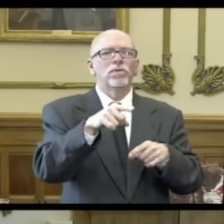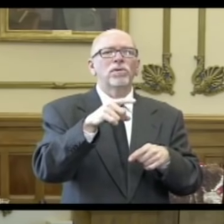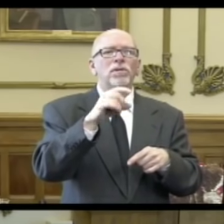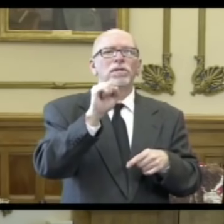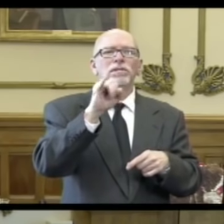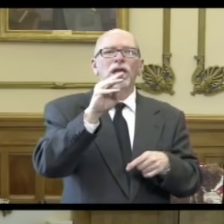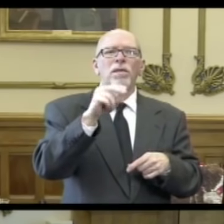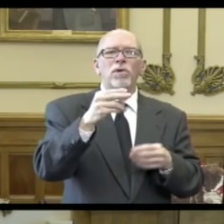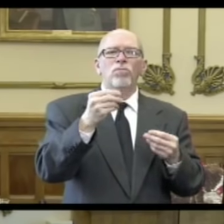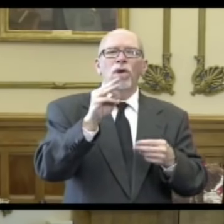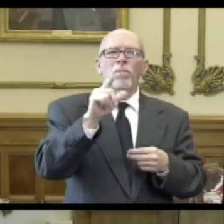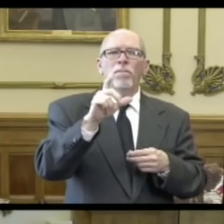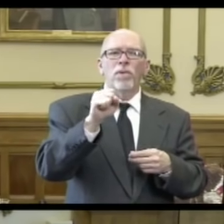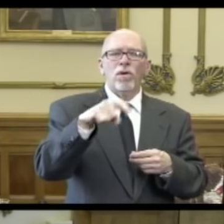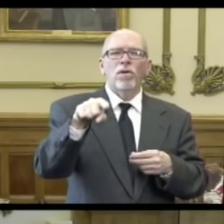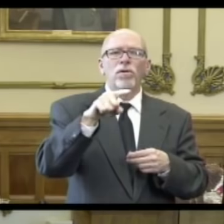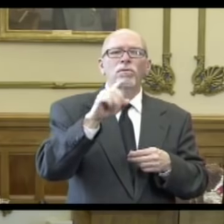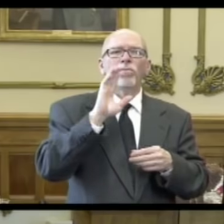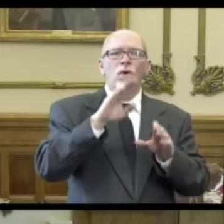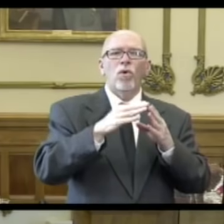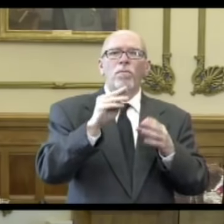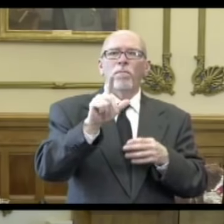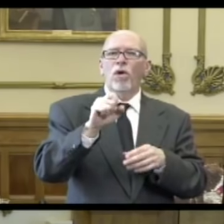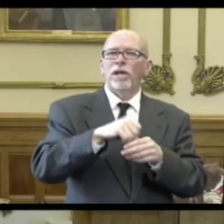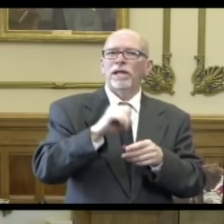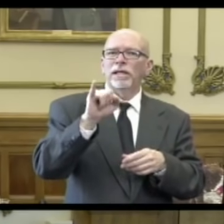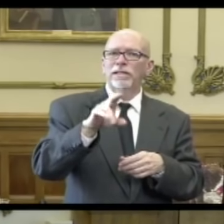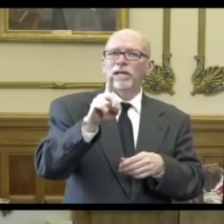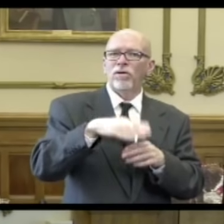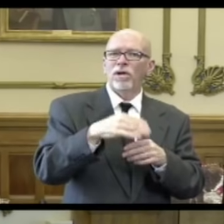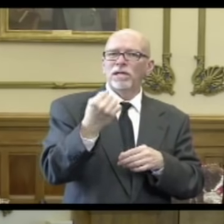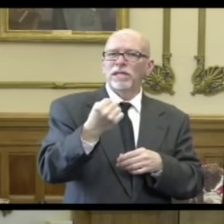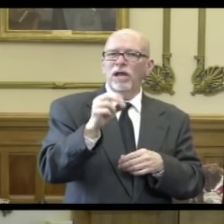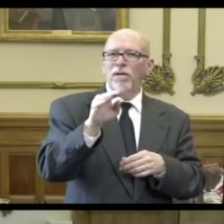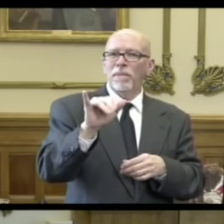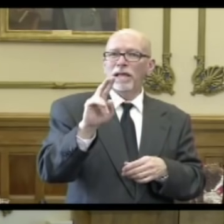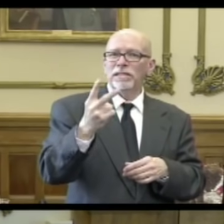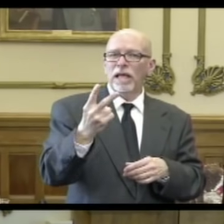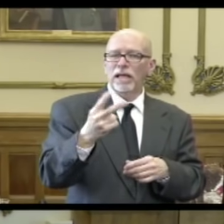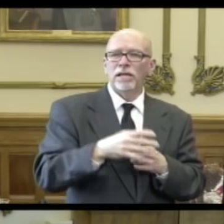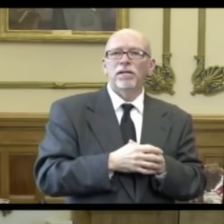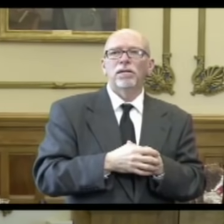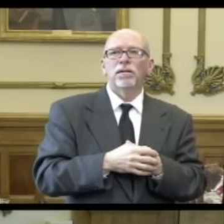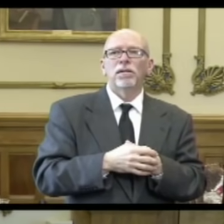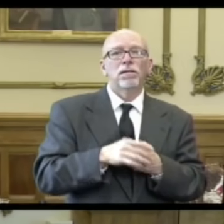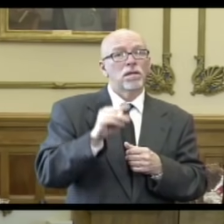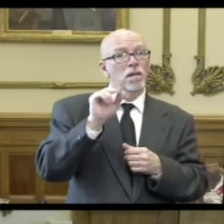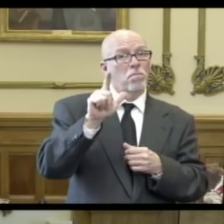GOVERNOR OF A COUPLE THINGS ARE MOSTLY FOR YOU NUMBER ONE. CNBC IS REPORTING TODAY THAT SOME OF THE PROPERTY ALSO THE